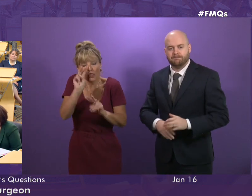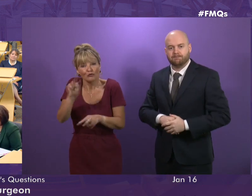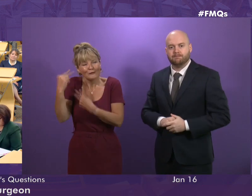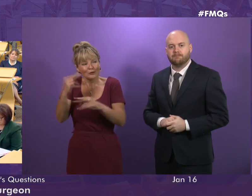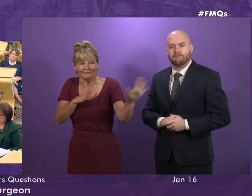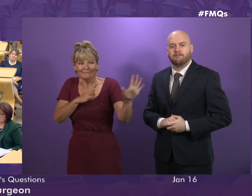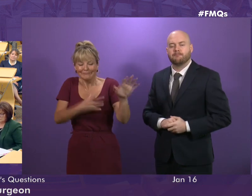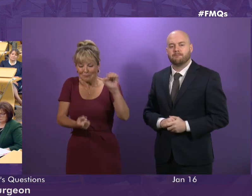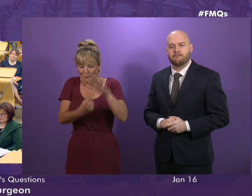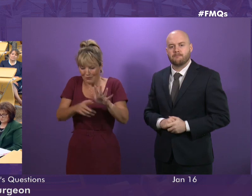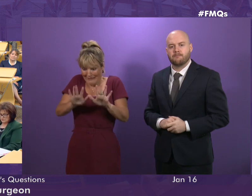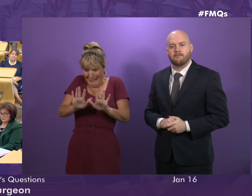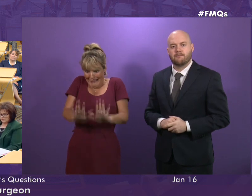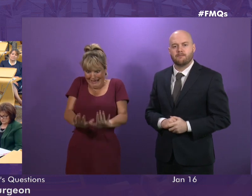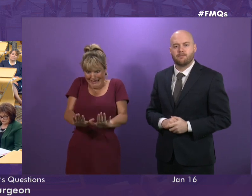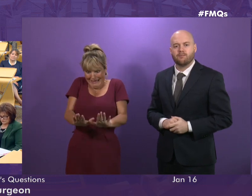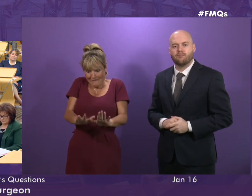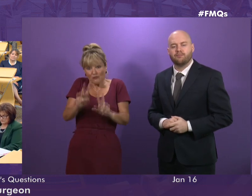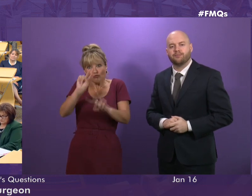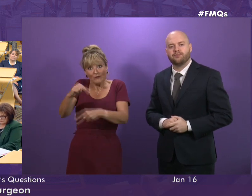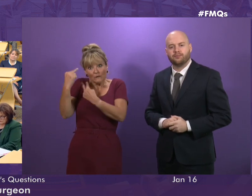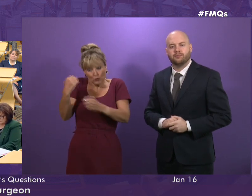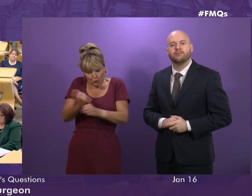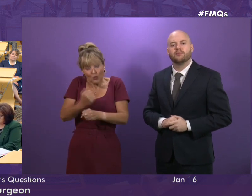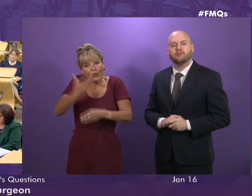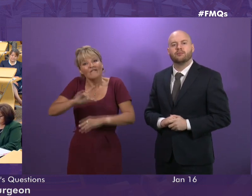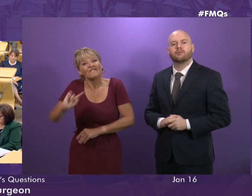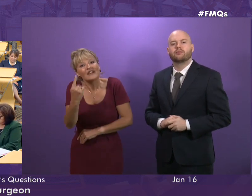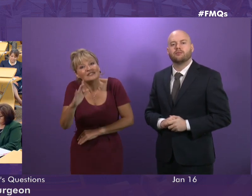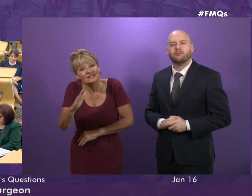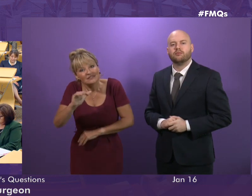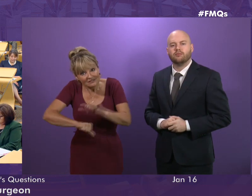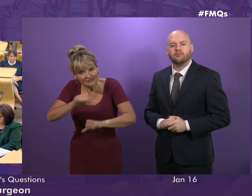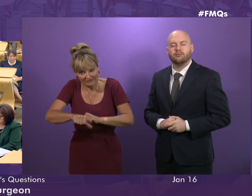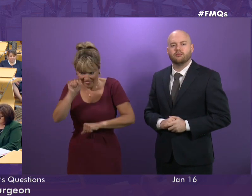That is what we did in 2015 with the OECD review of broad general education, which I